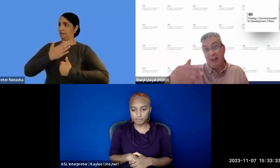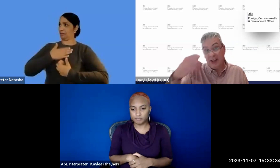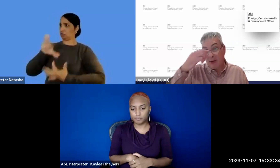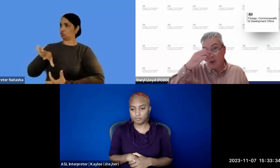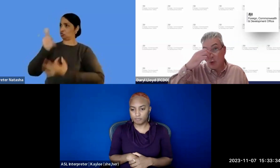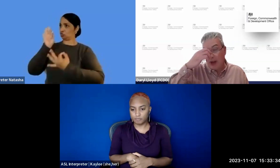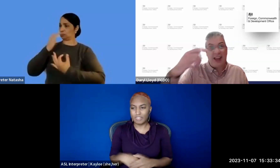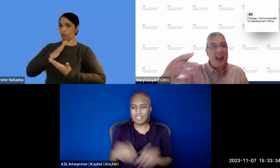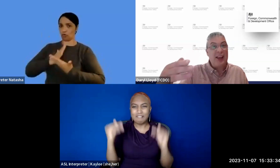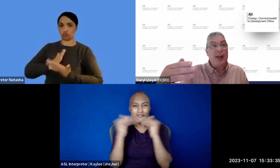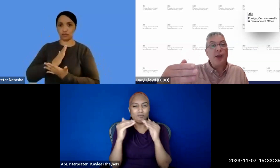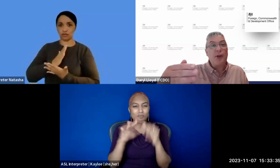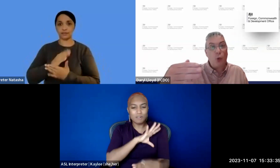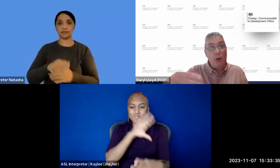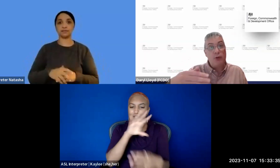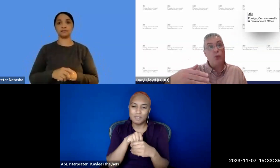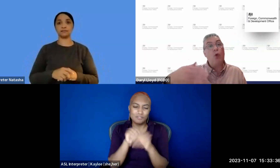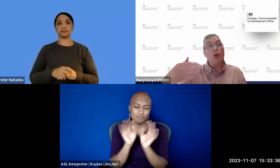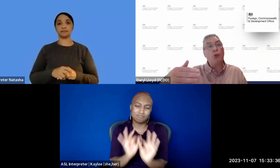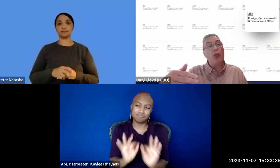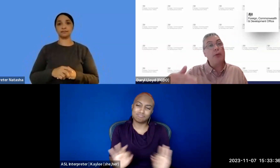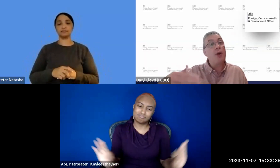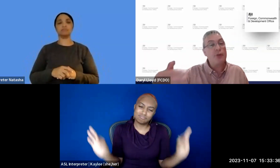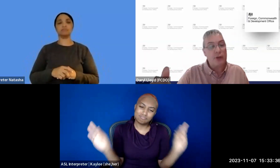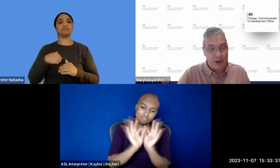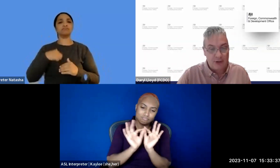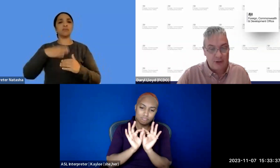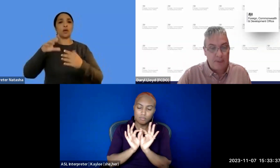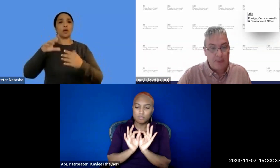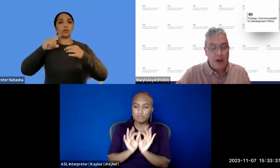A quick quote of what we want in the strategy.